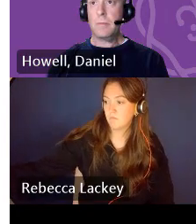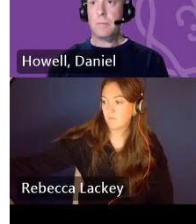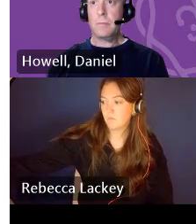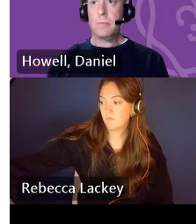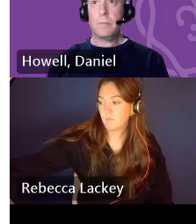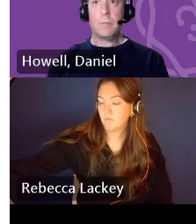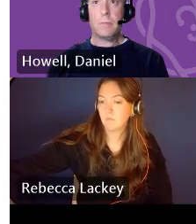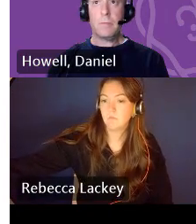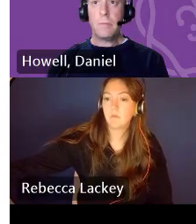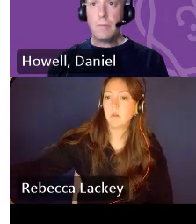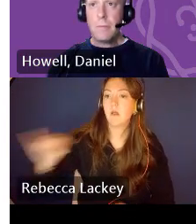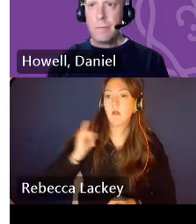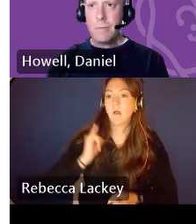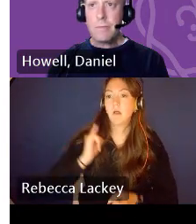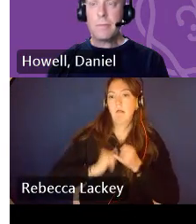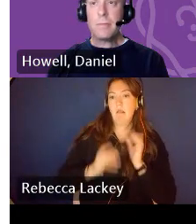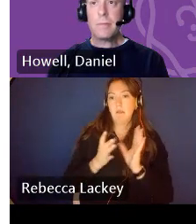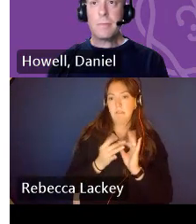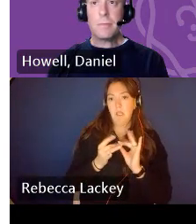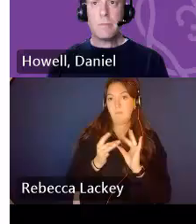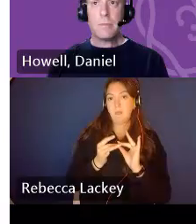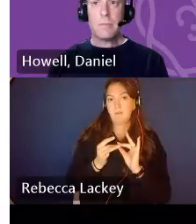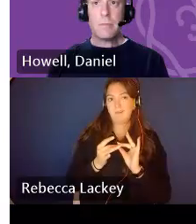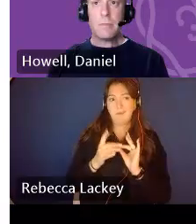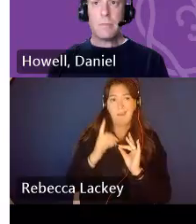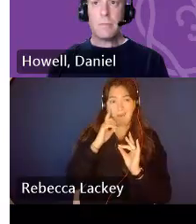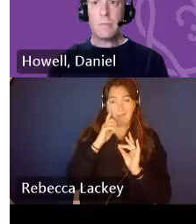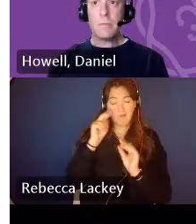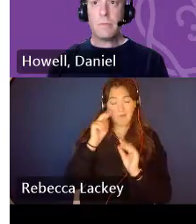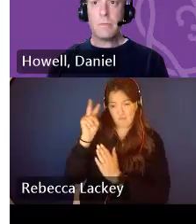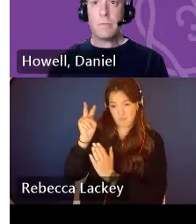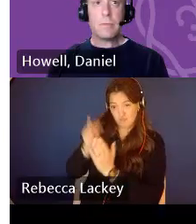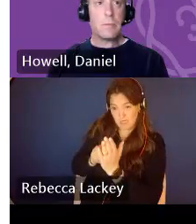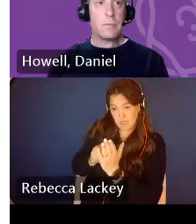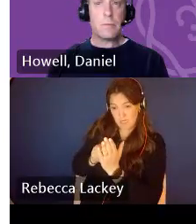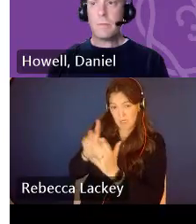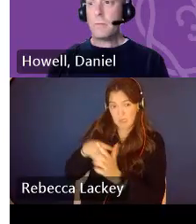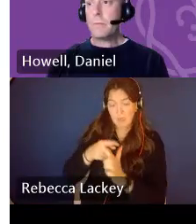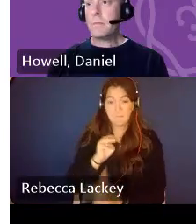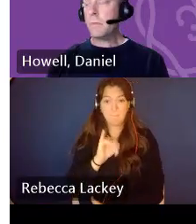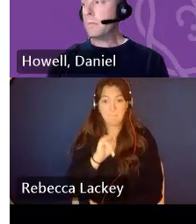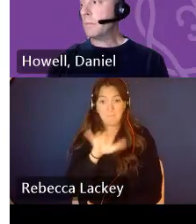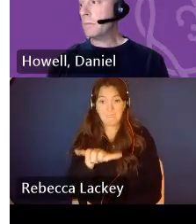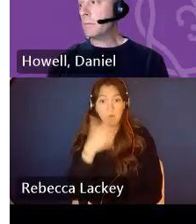Um last last comment and I think I'll read this last comment then Misty maybe we could watch the